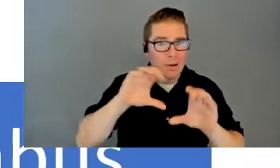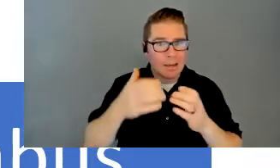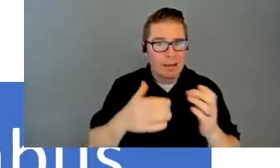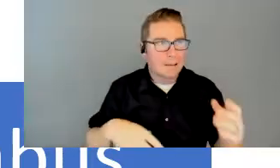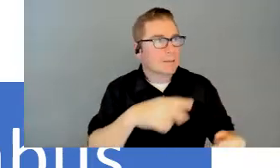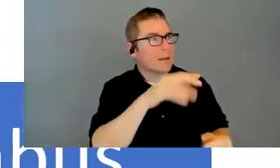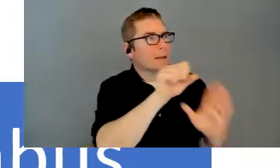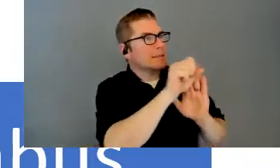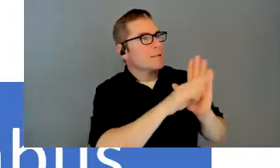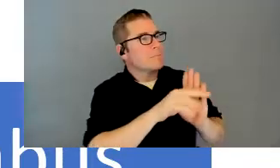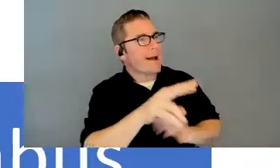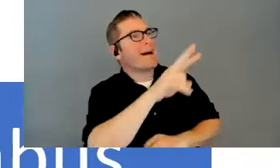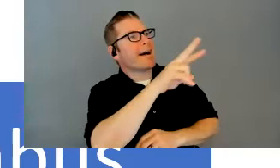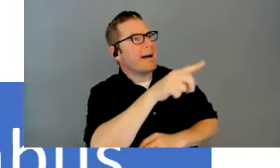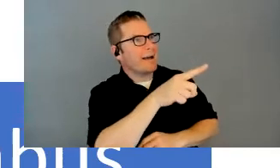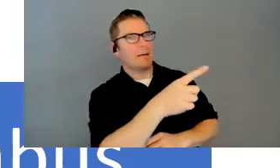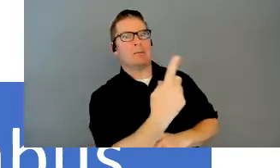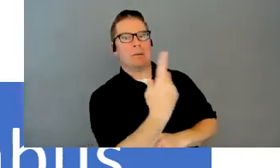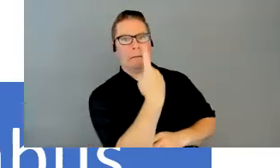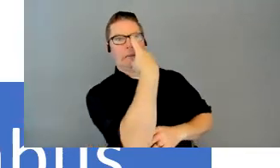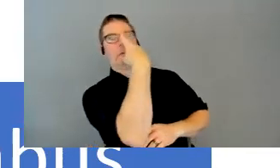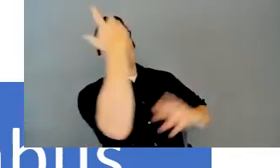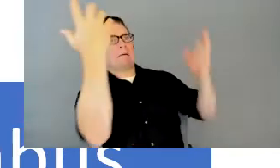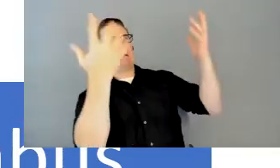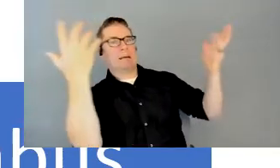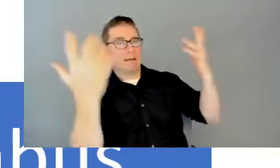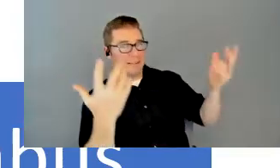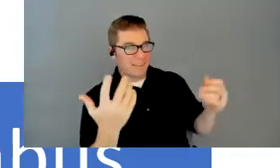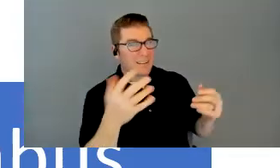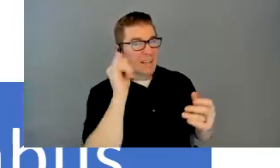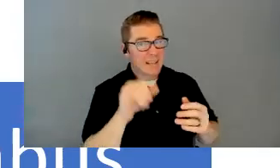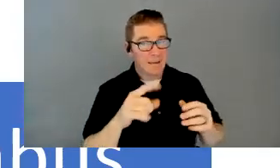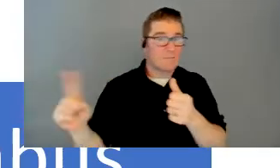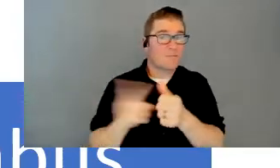Their first interaction with you might be with the syllabus, because if you put that on canvas